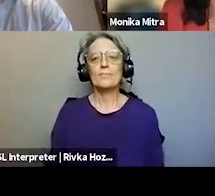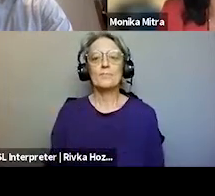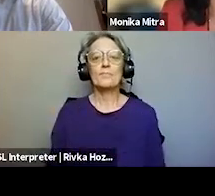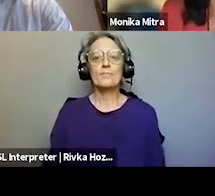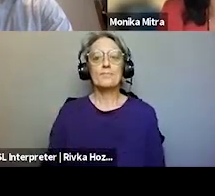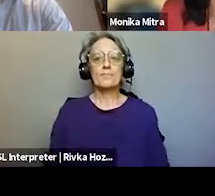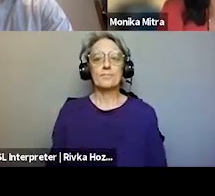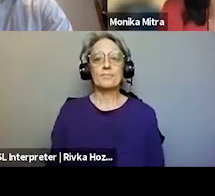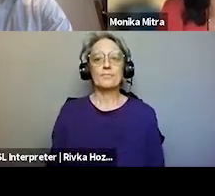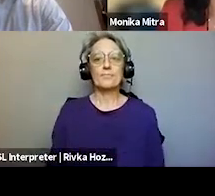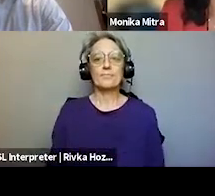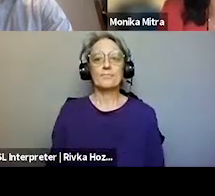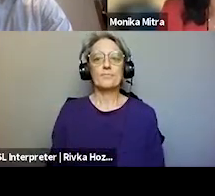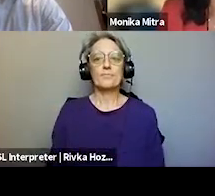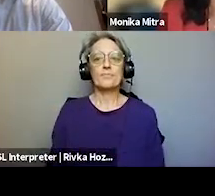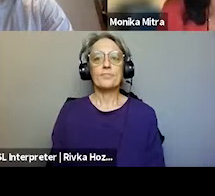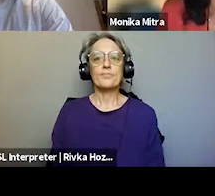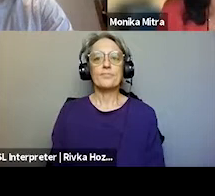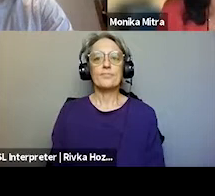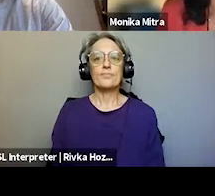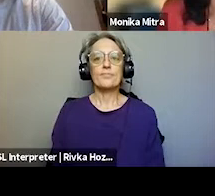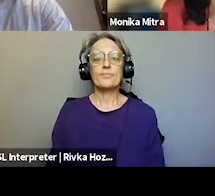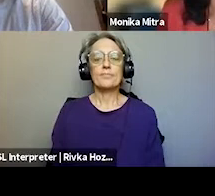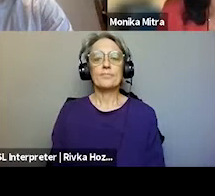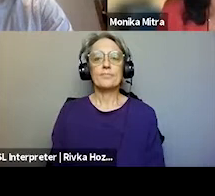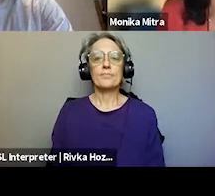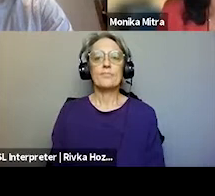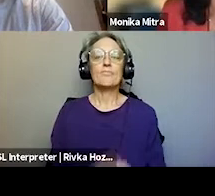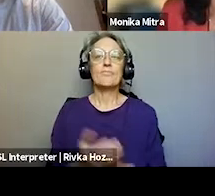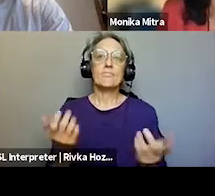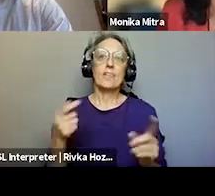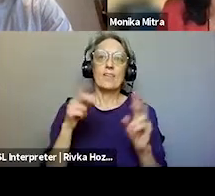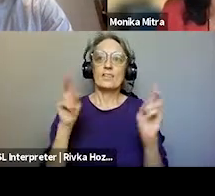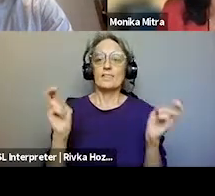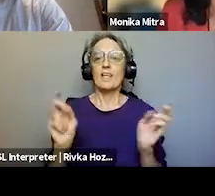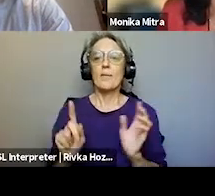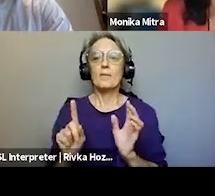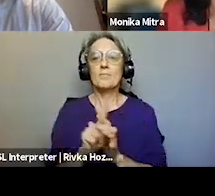We hadn’t talked as much about, it’s kind of come up in pieces, but I wanted to point out that this